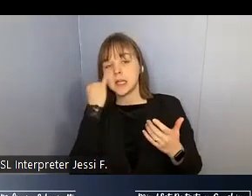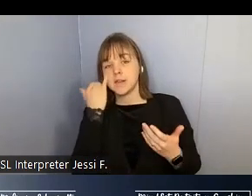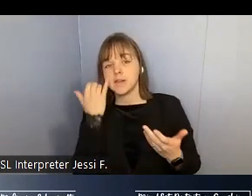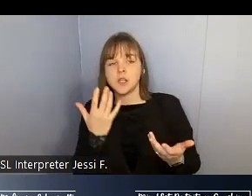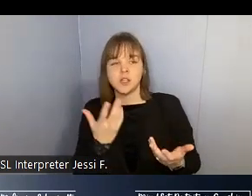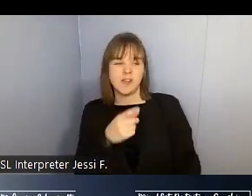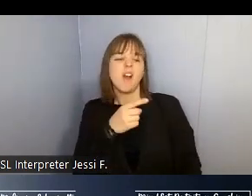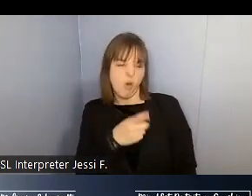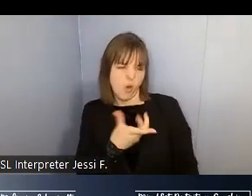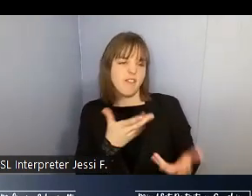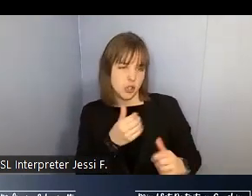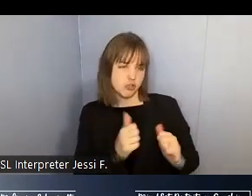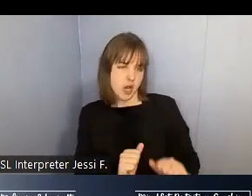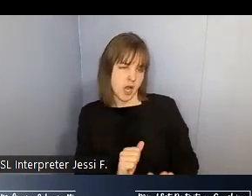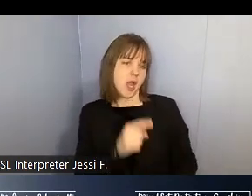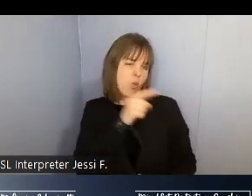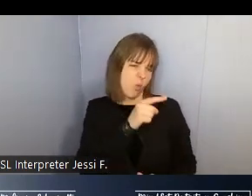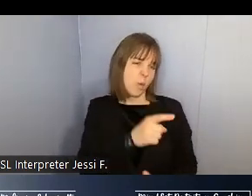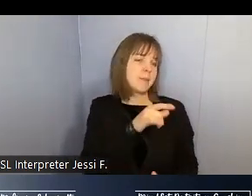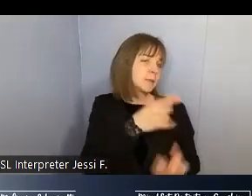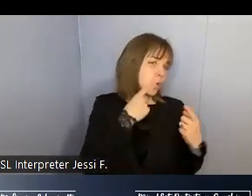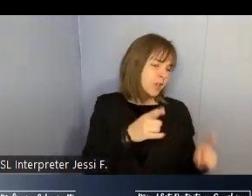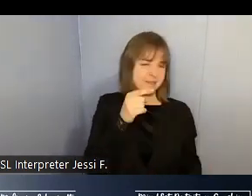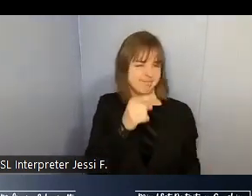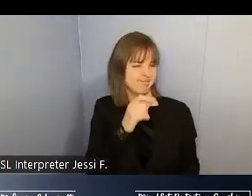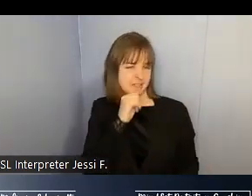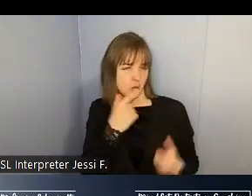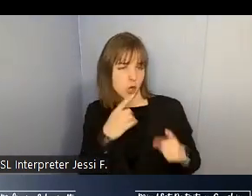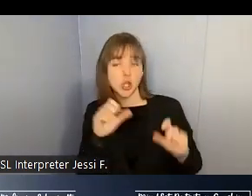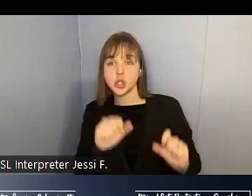We can add Jenny Craig, Noom, low-carb. The list goes on.